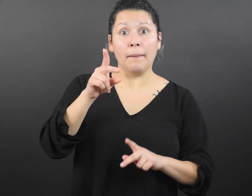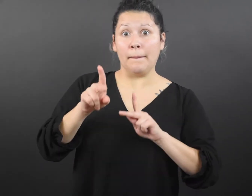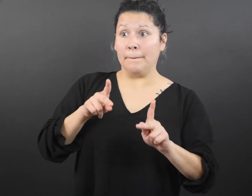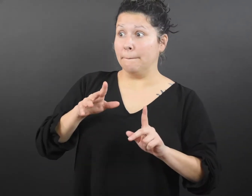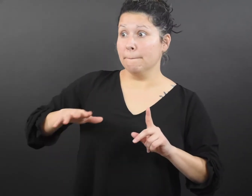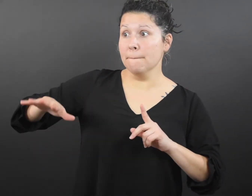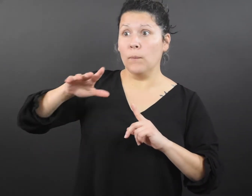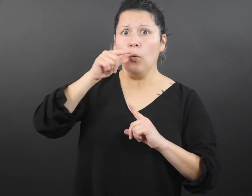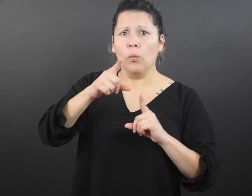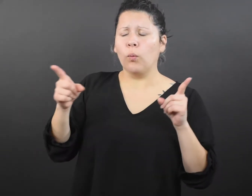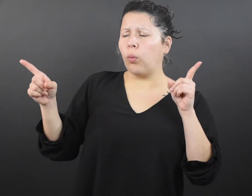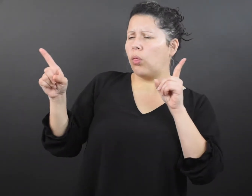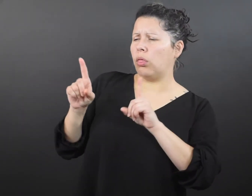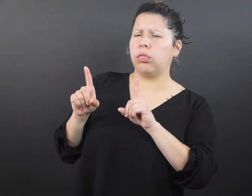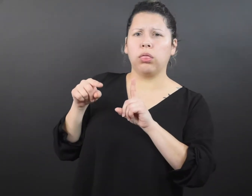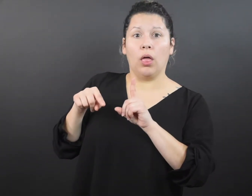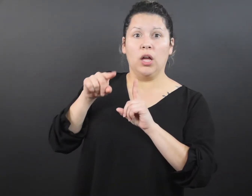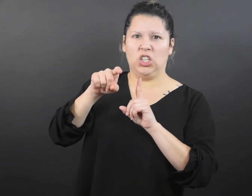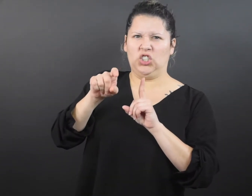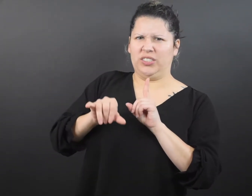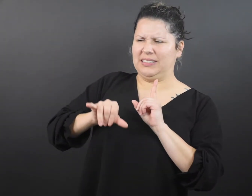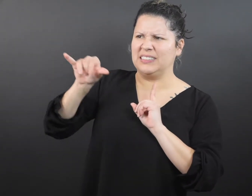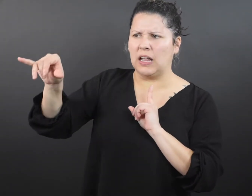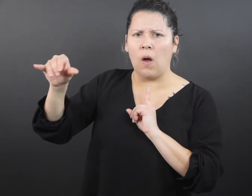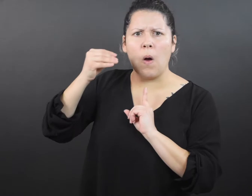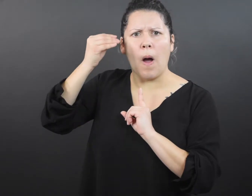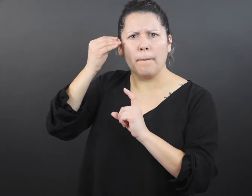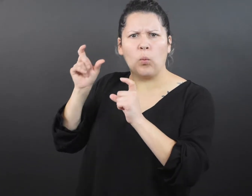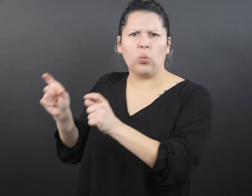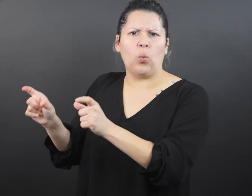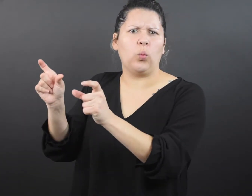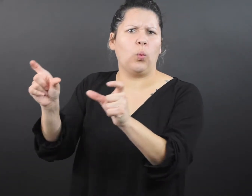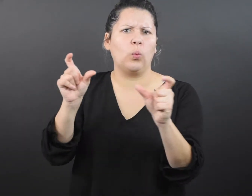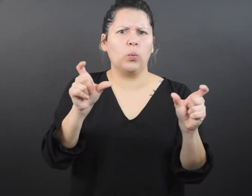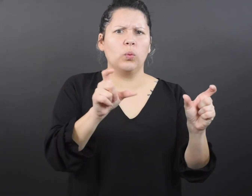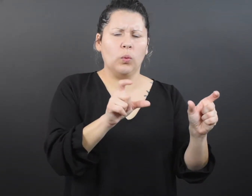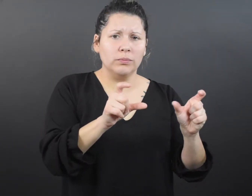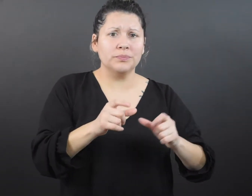Your close contacts will also be asked to stay home and away from others (quarantine).